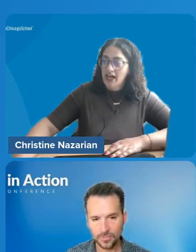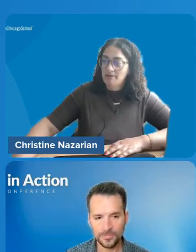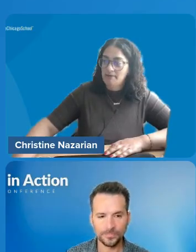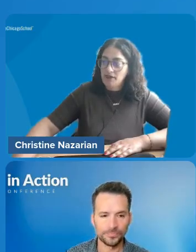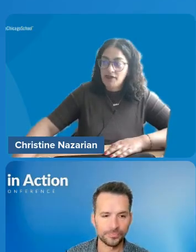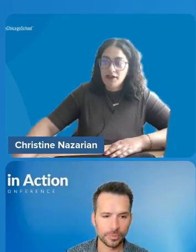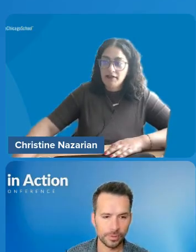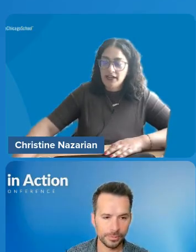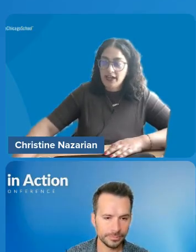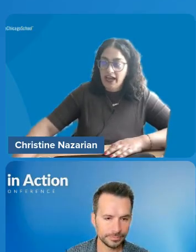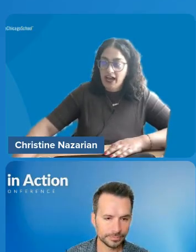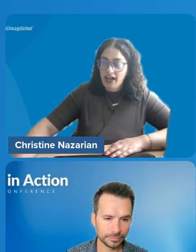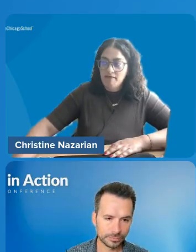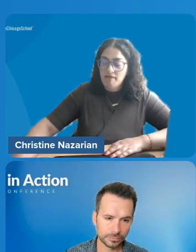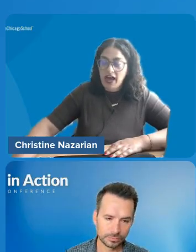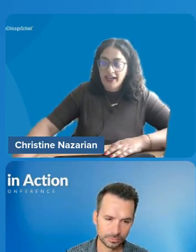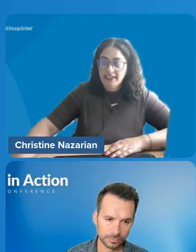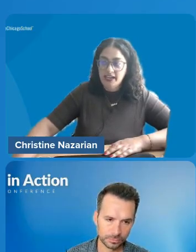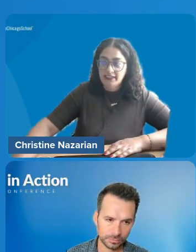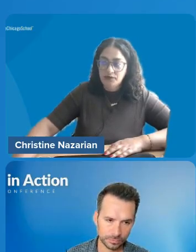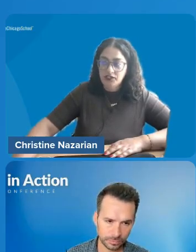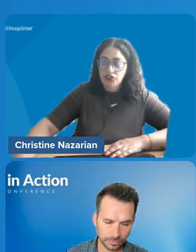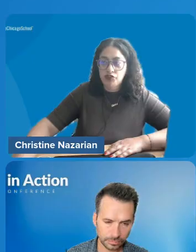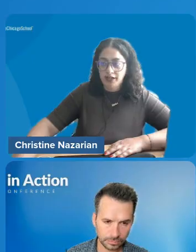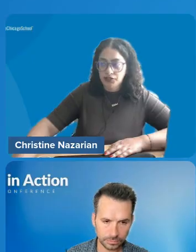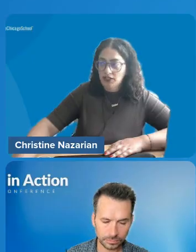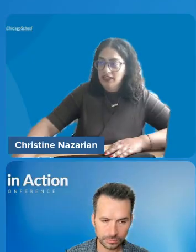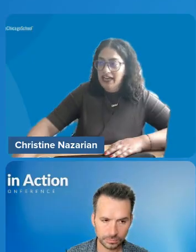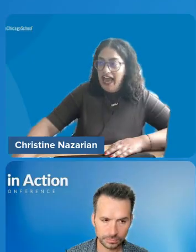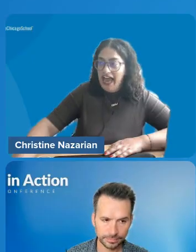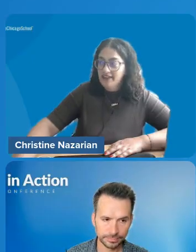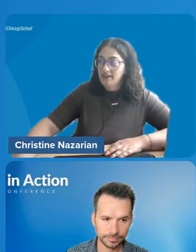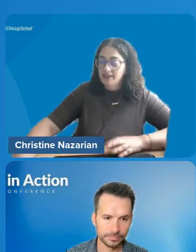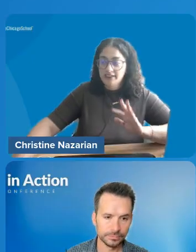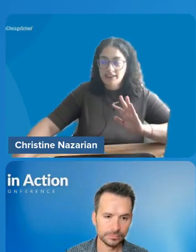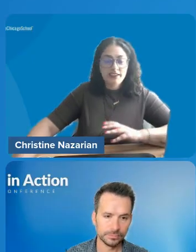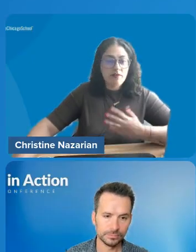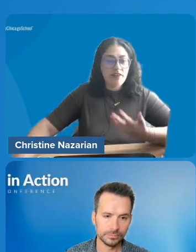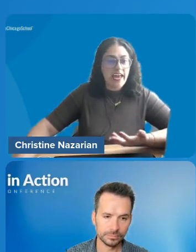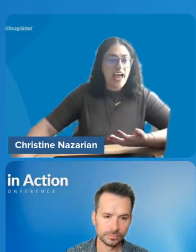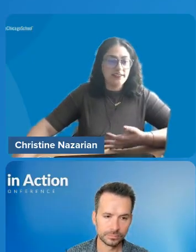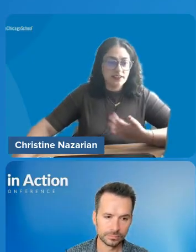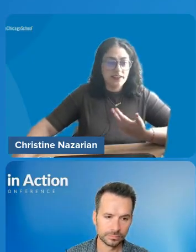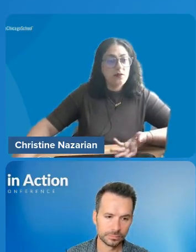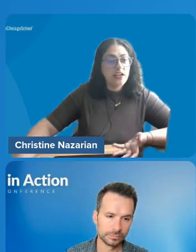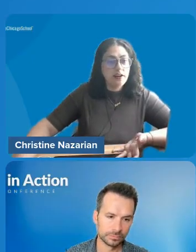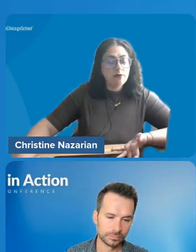So the theory I conducted was structural and the system even asks, did we get it right?